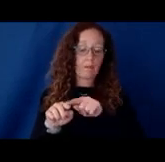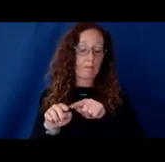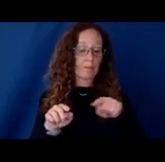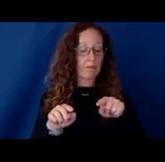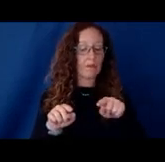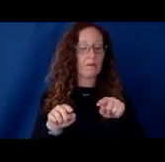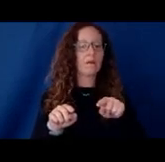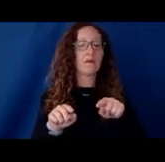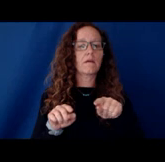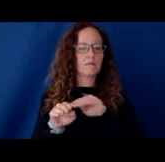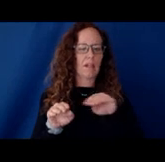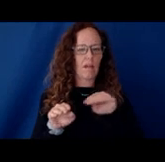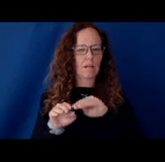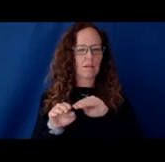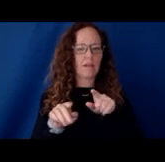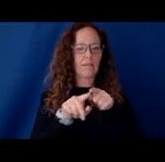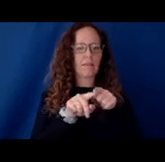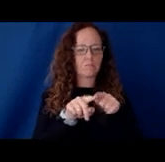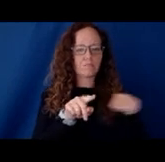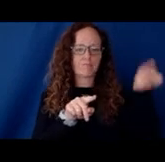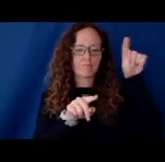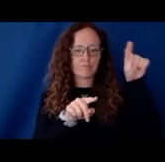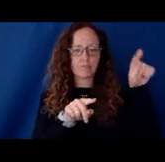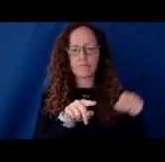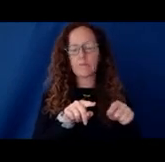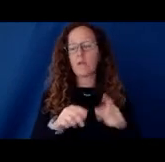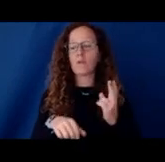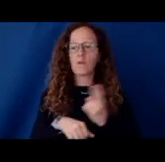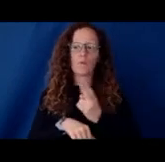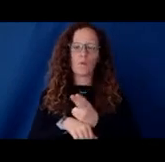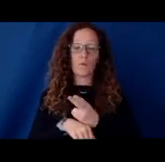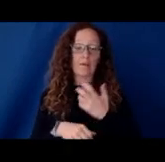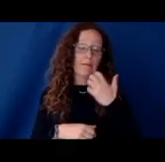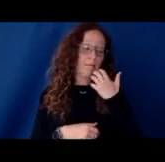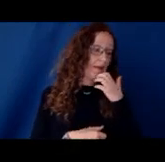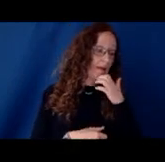using the heat-mortality relationships, we can compute heat attributable burden,